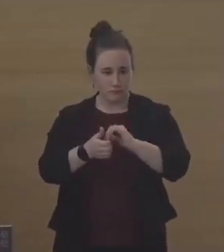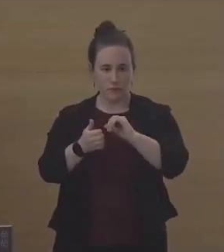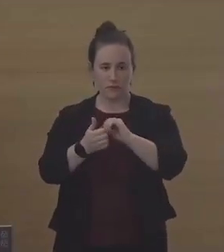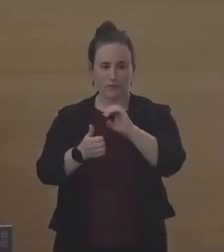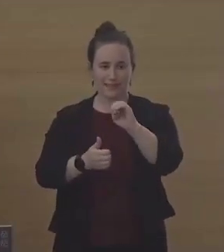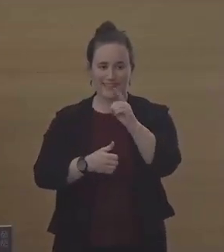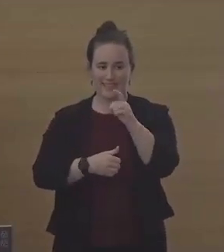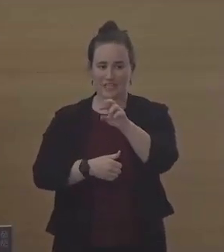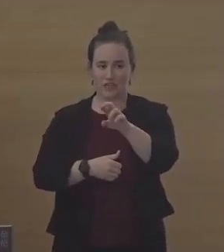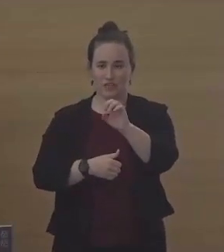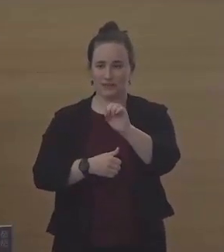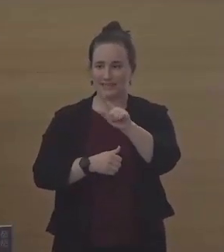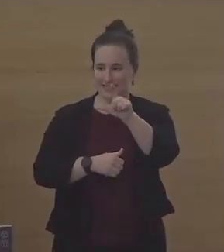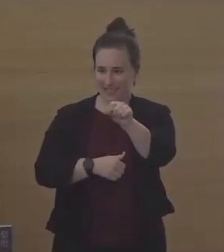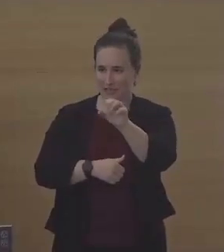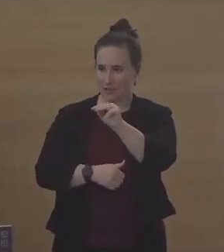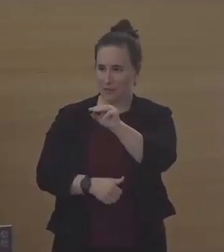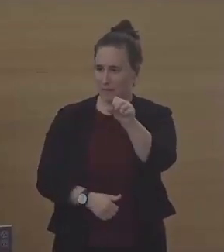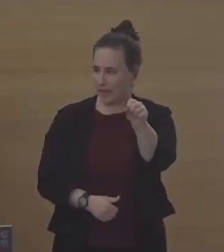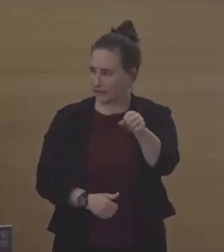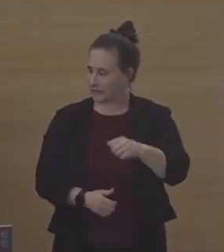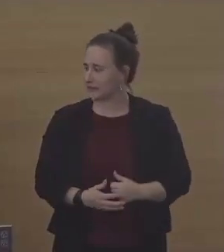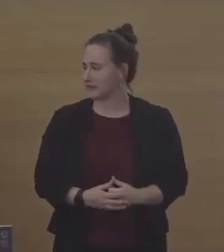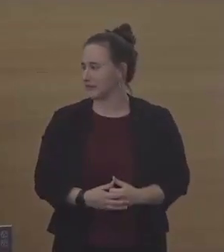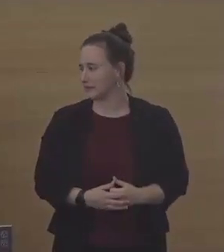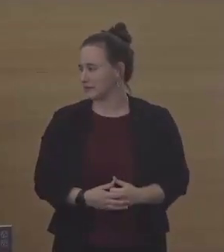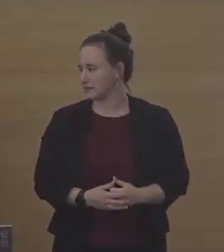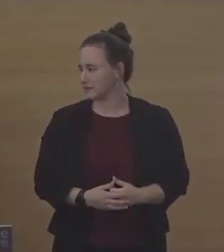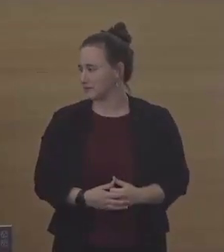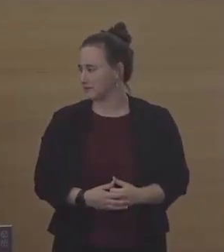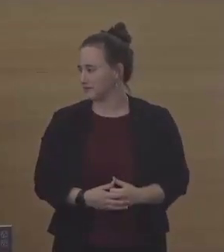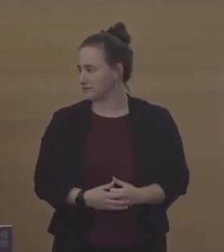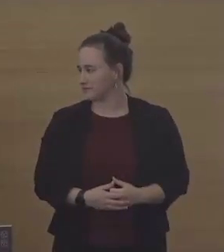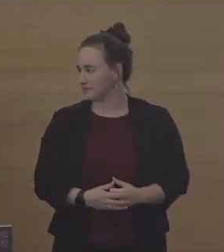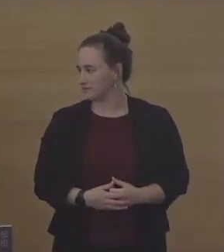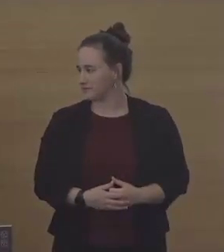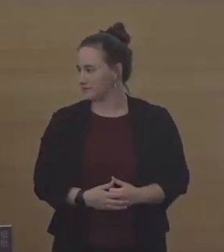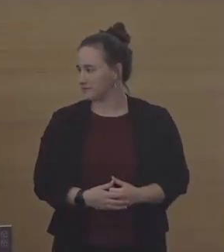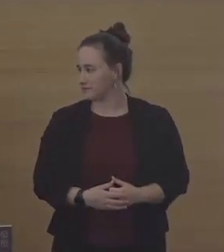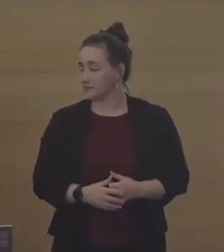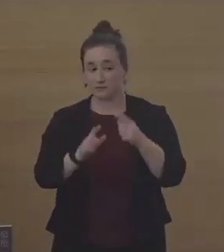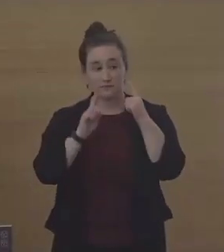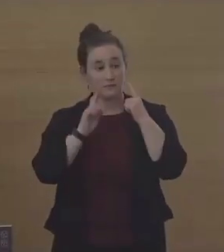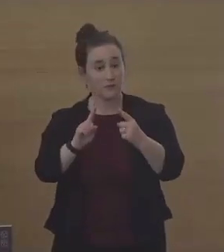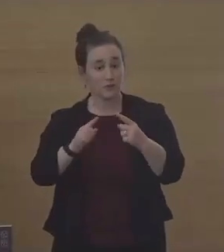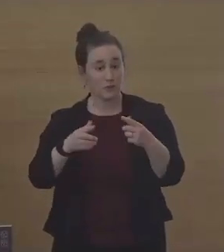Easterseals Massachusetts, whose mission is